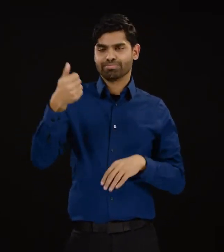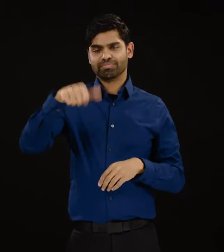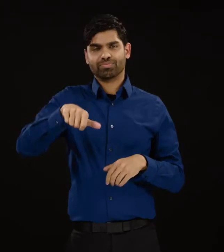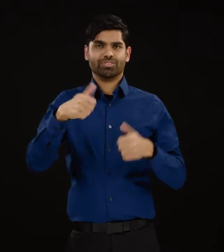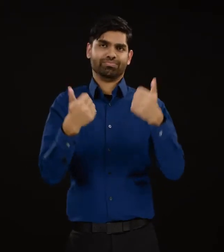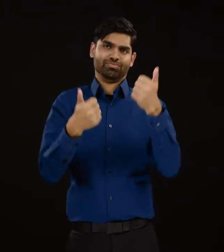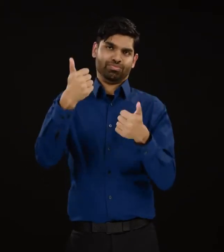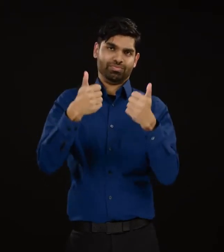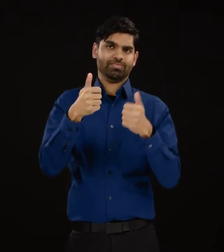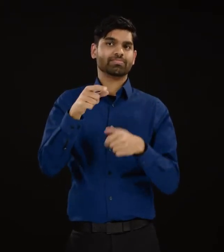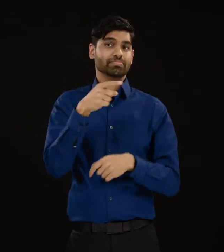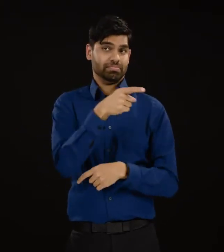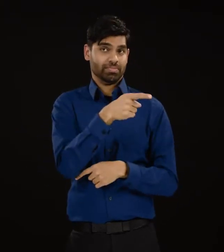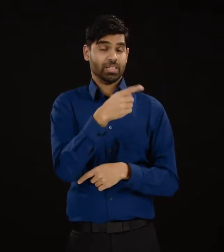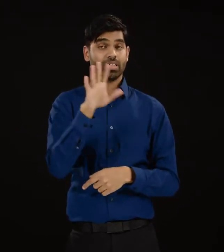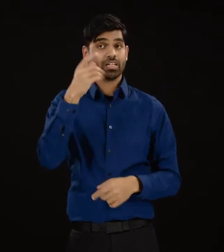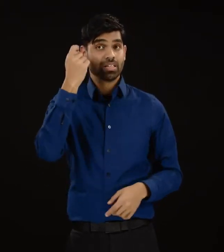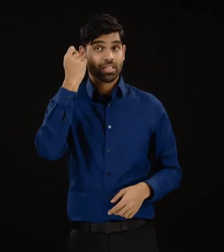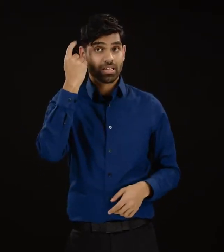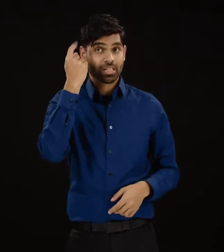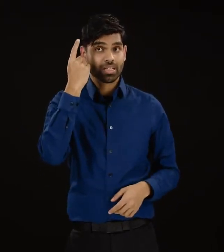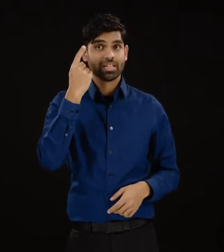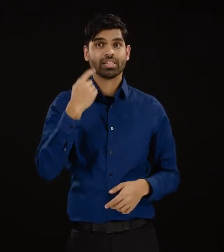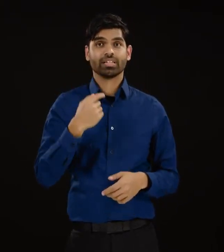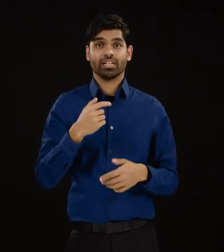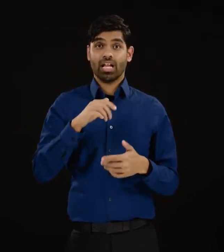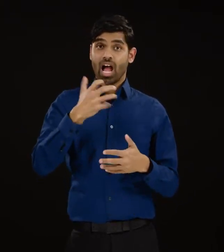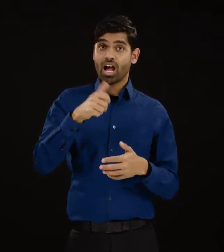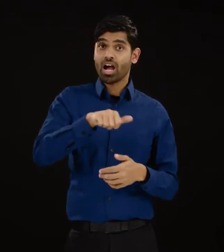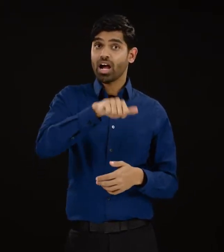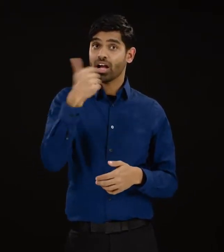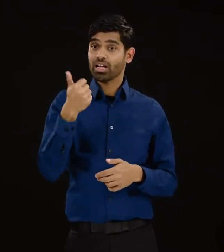To receive a notification while roaming in a different country that identifies what the